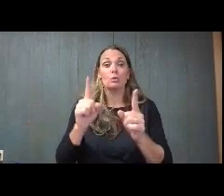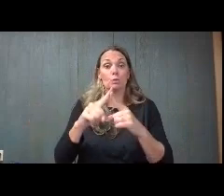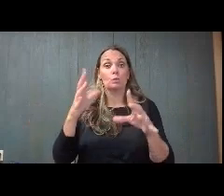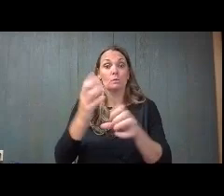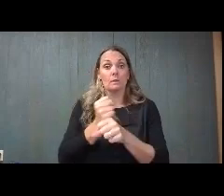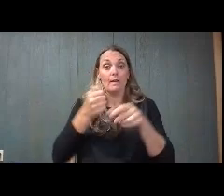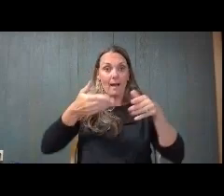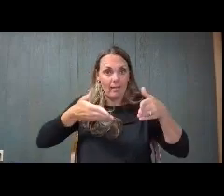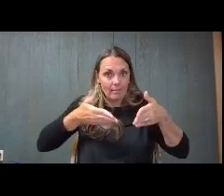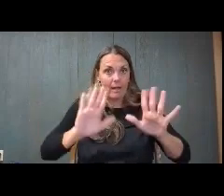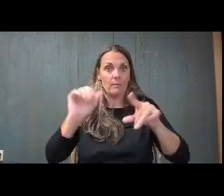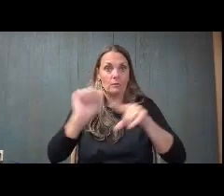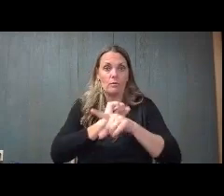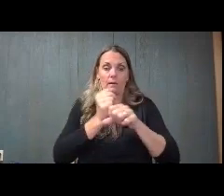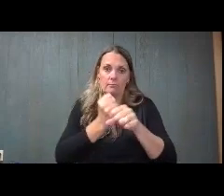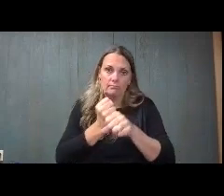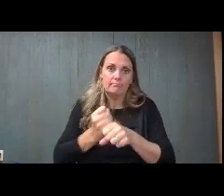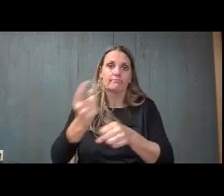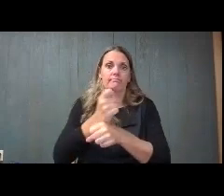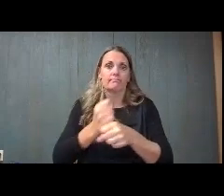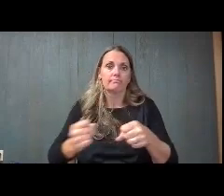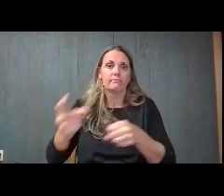or training each year for program growth.